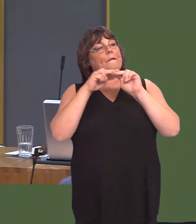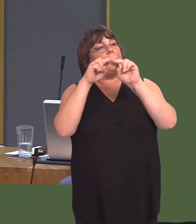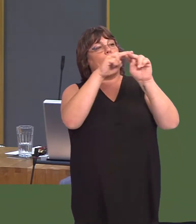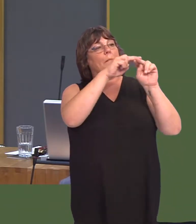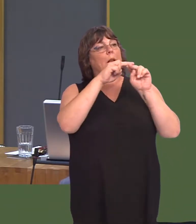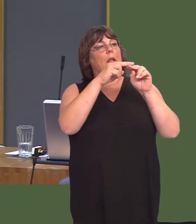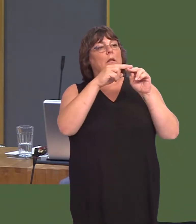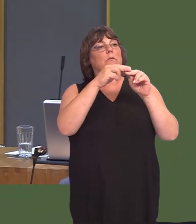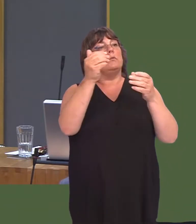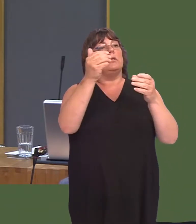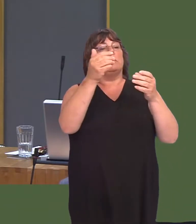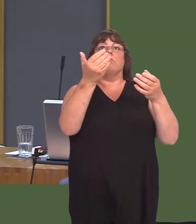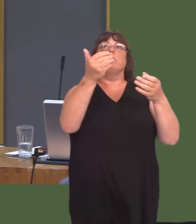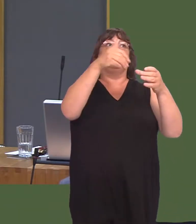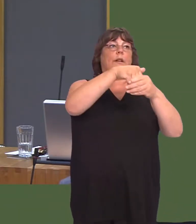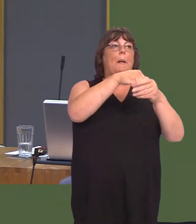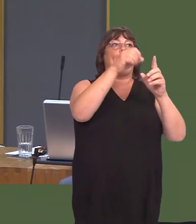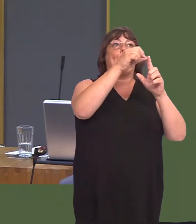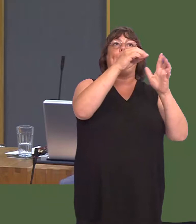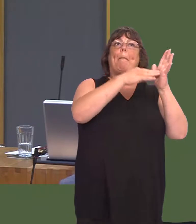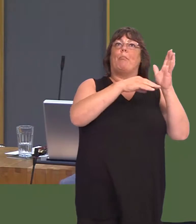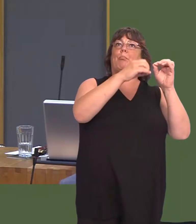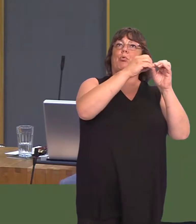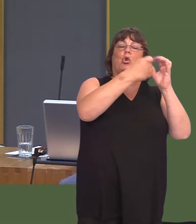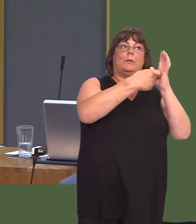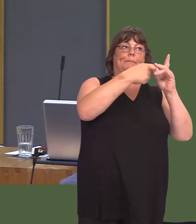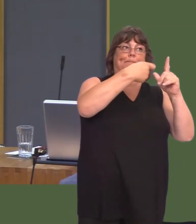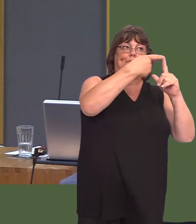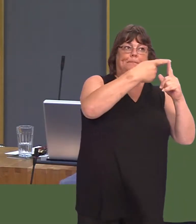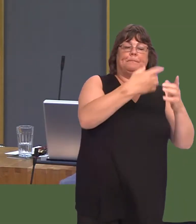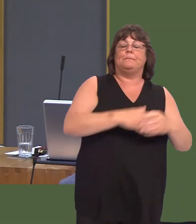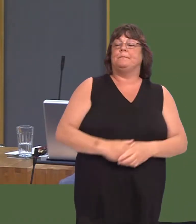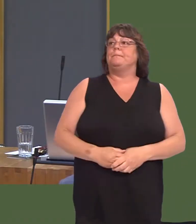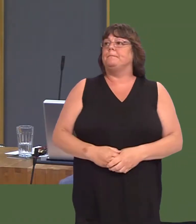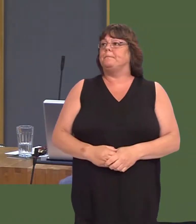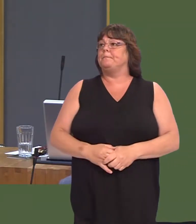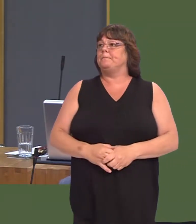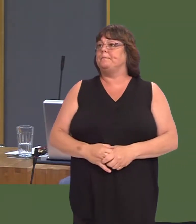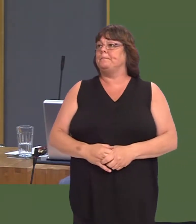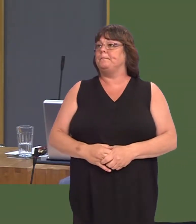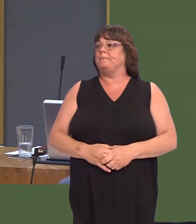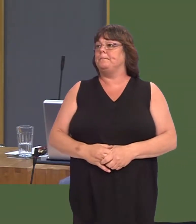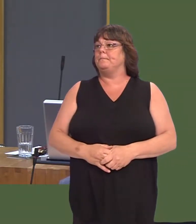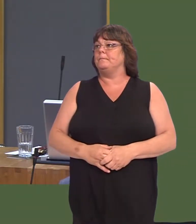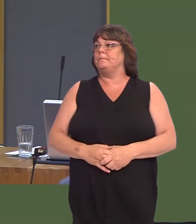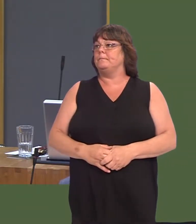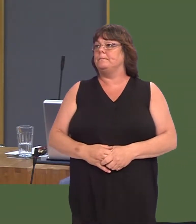Pembroke. Today, I have hosted an exhibition in the Assembly of another statue that it is hoped